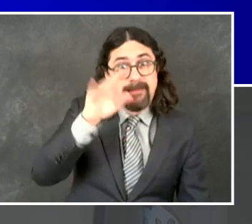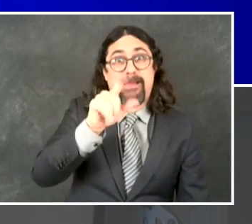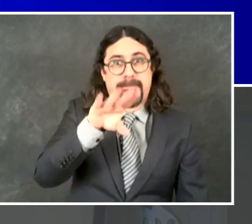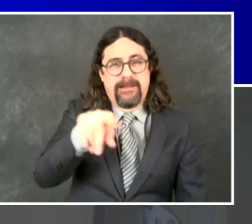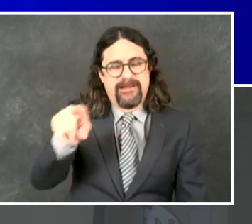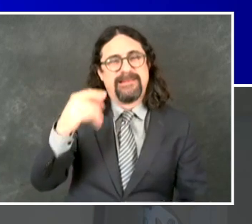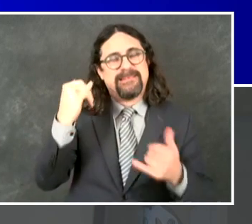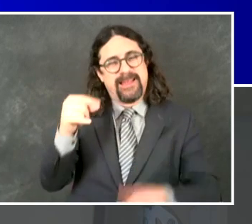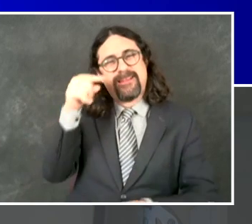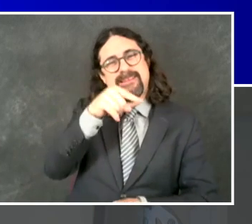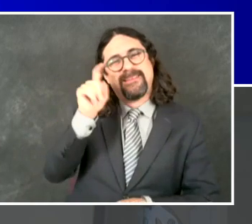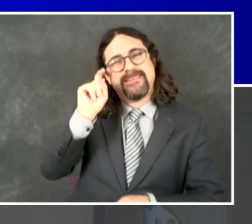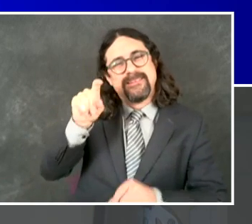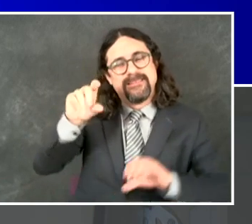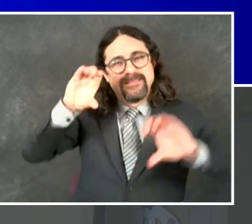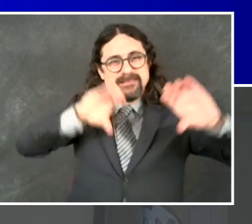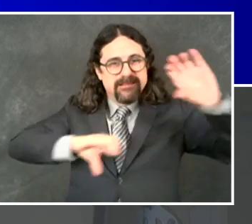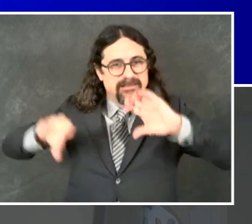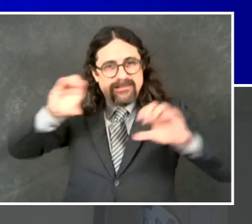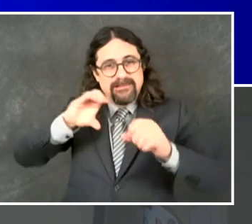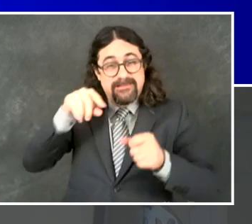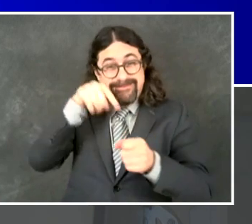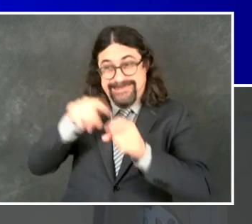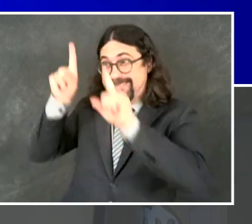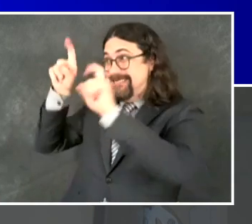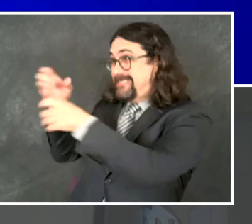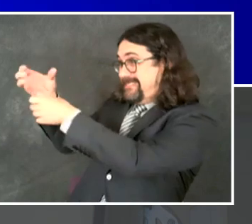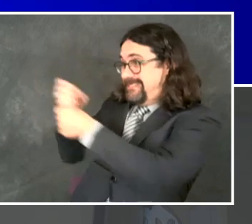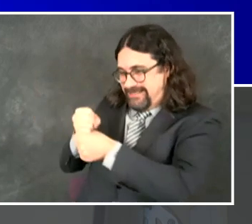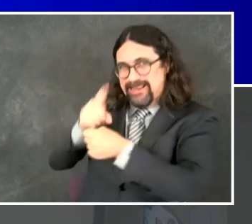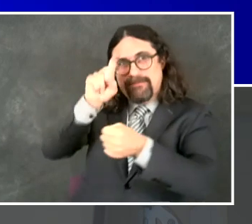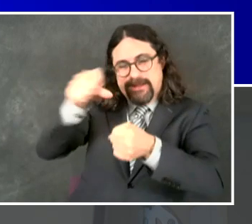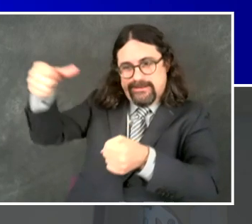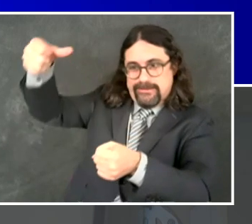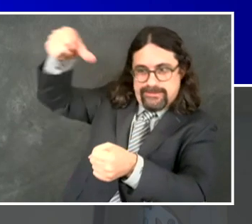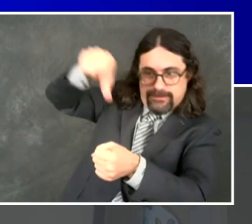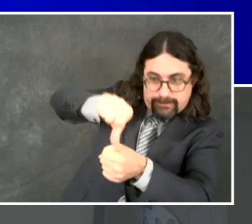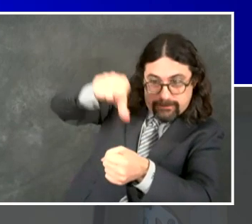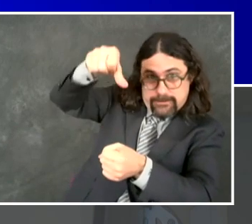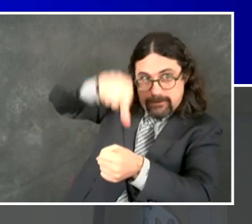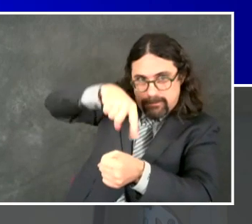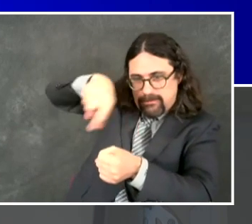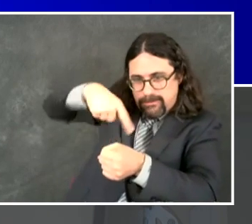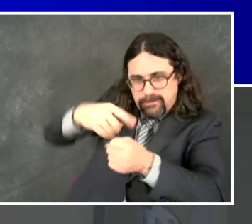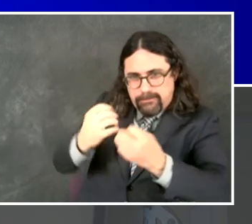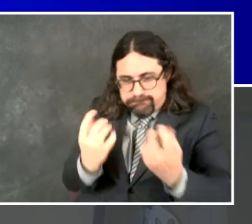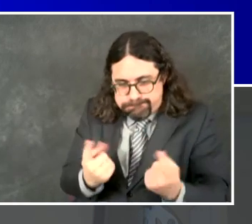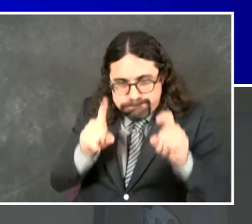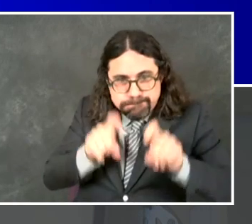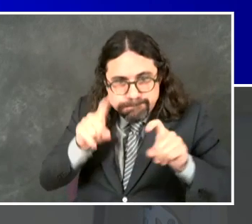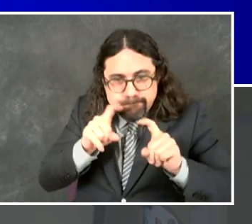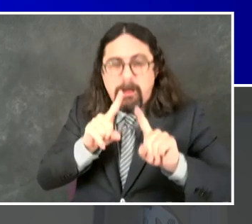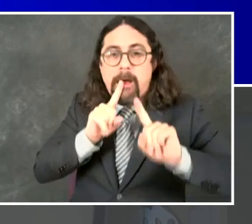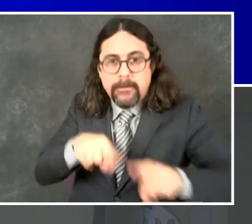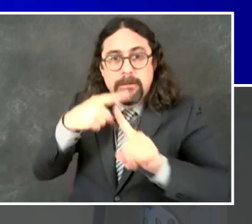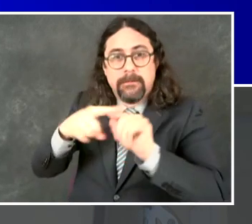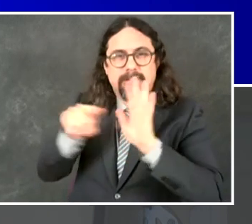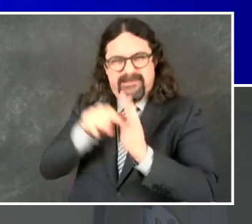CRISIOFS P SUPLY AFFECTING THE LABS. WE STILL DON'T SEE THE FEDERAL GOVERNMENT OWNING THIS PROBLEM TO THE EXTENT THEY